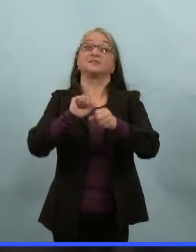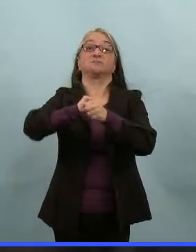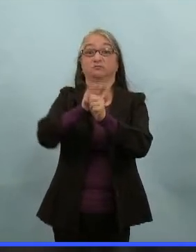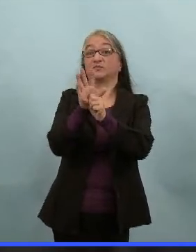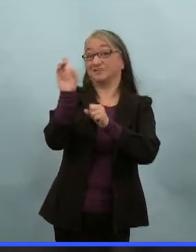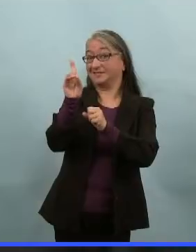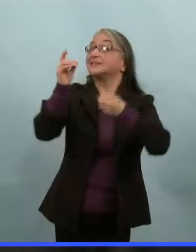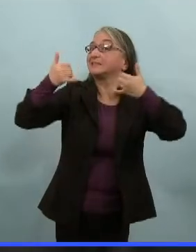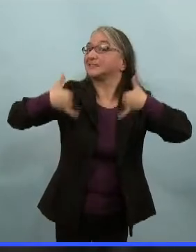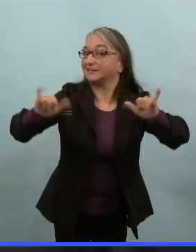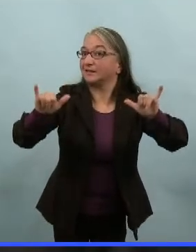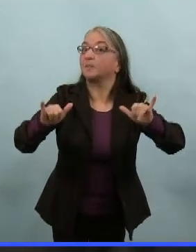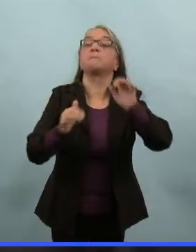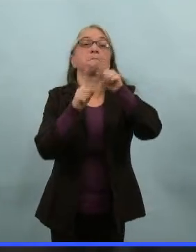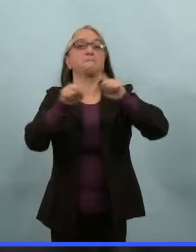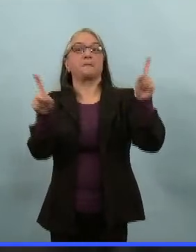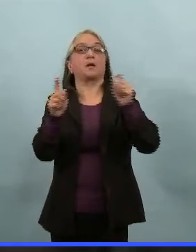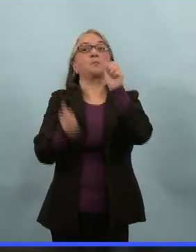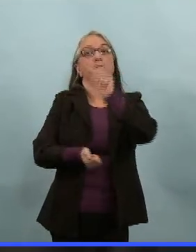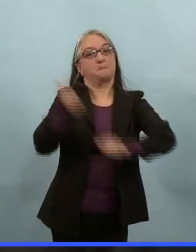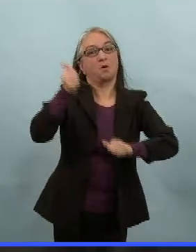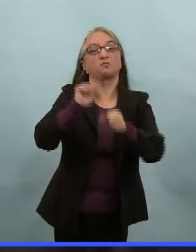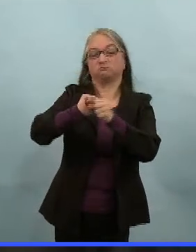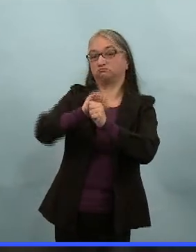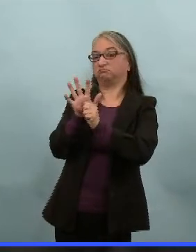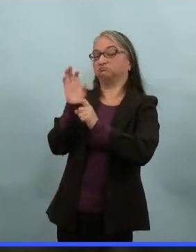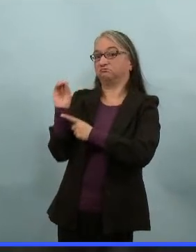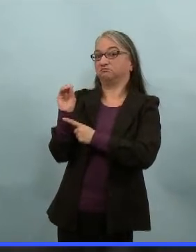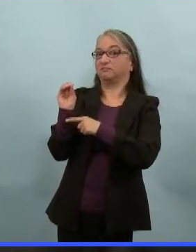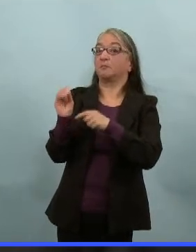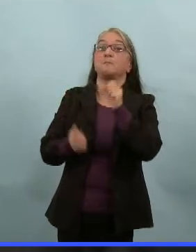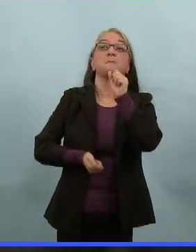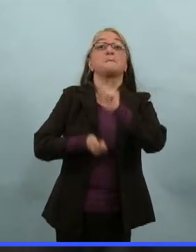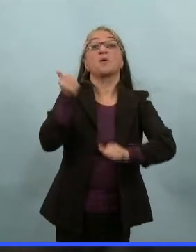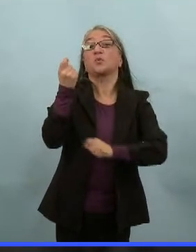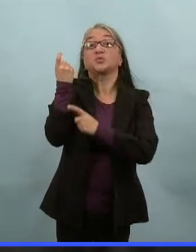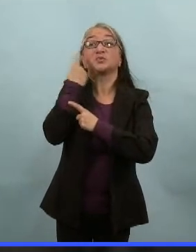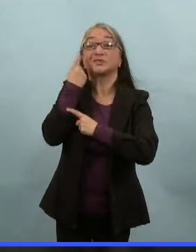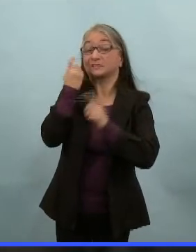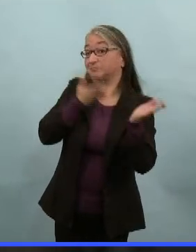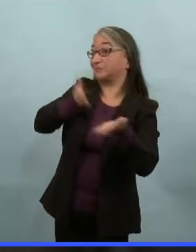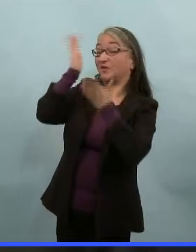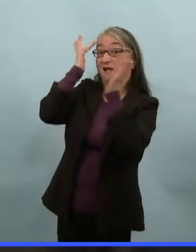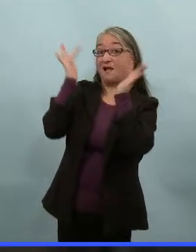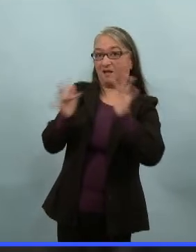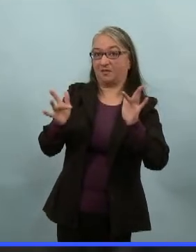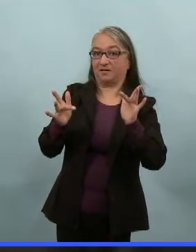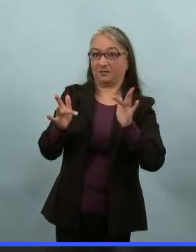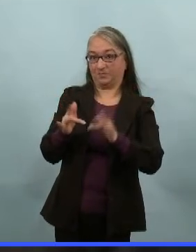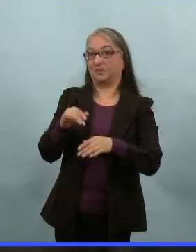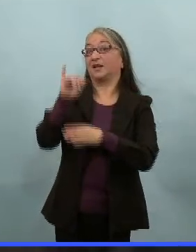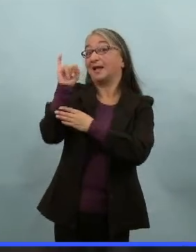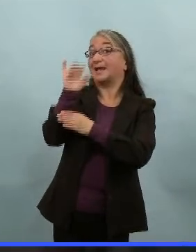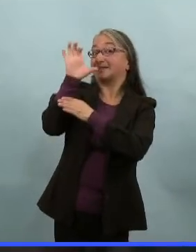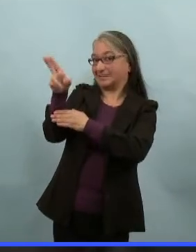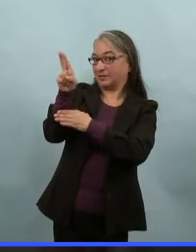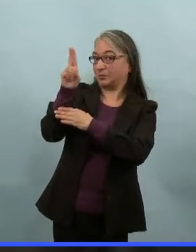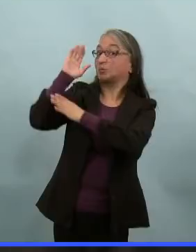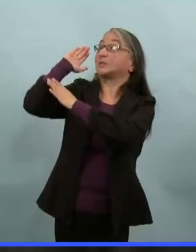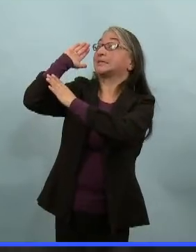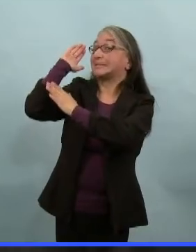our most recent hospitalizations or icu stays seem to be the delta variant but there's a number of